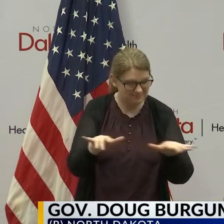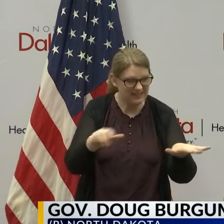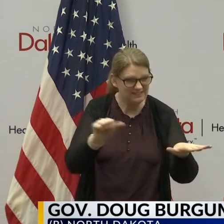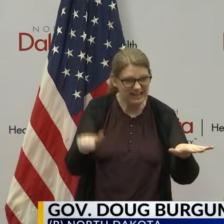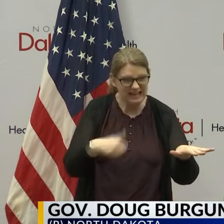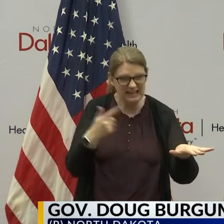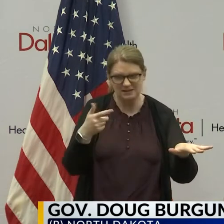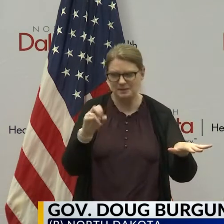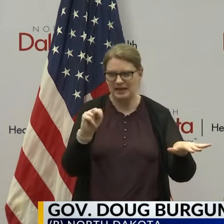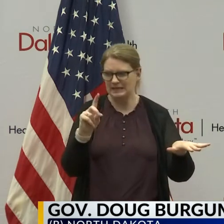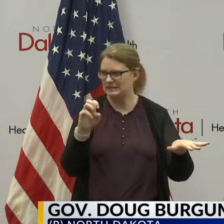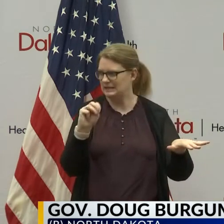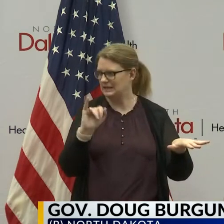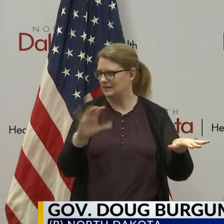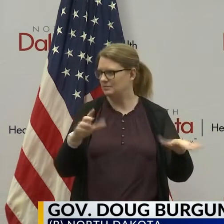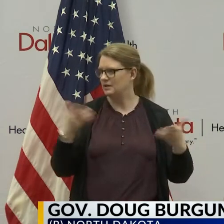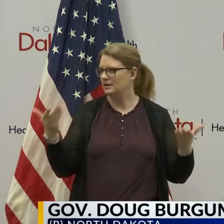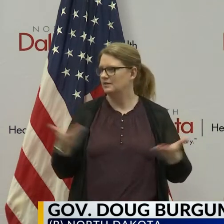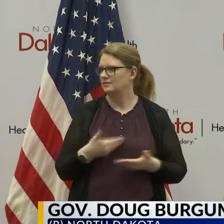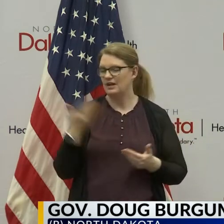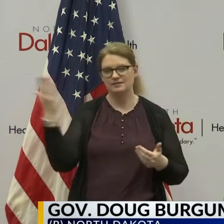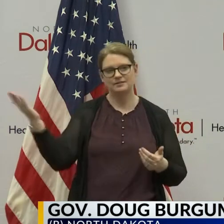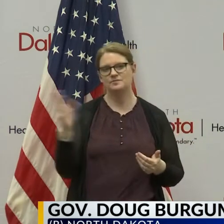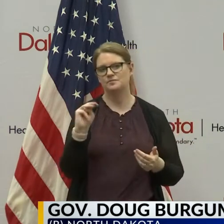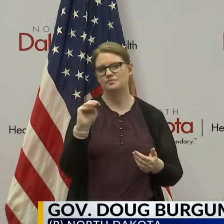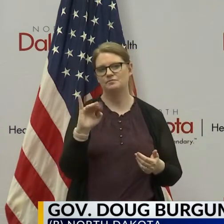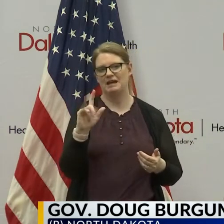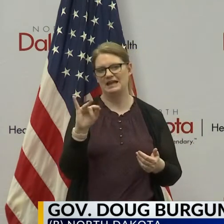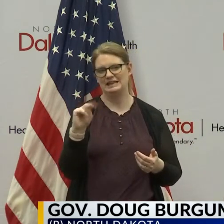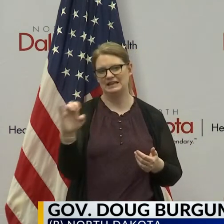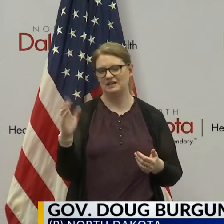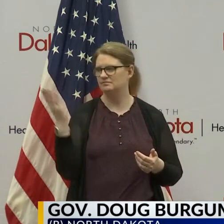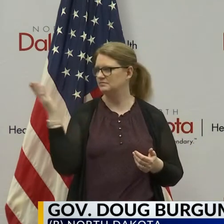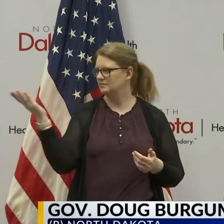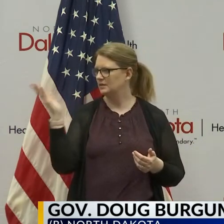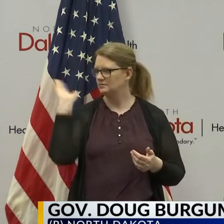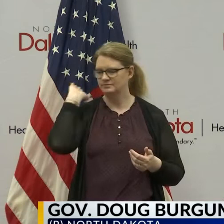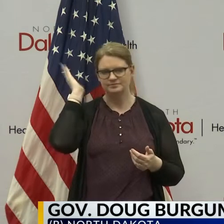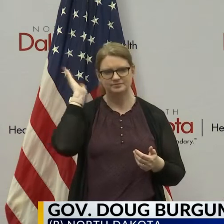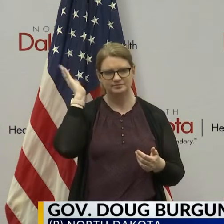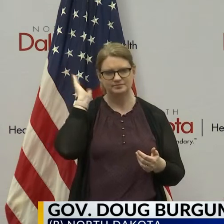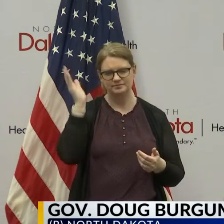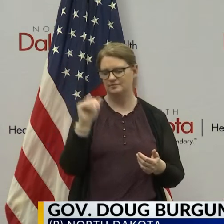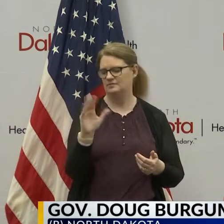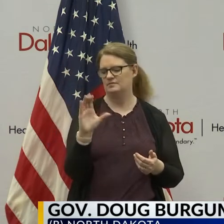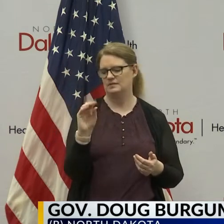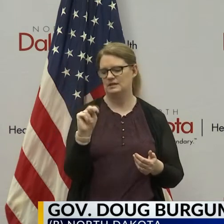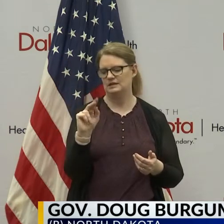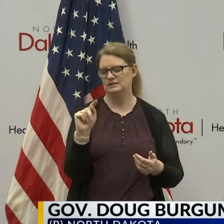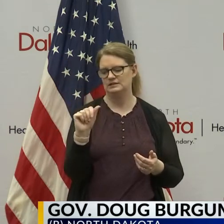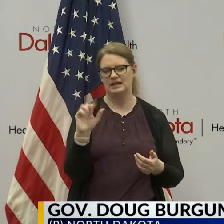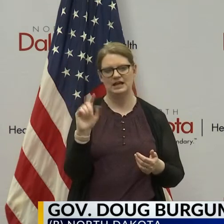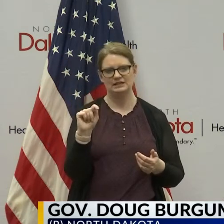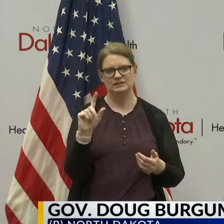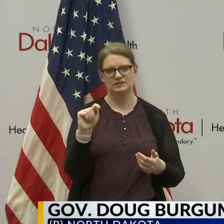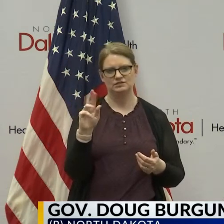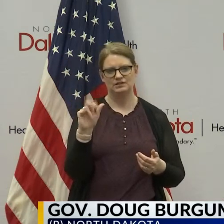ABOUT IT AT ONE PRIOR CONFERENCE BUT TO MAKE SURE EVERYBODY UNDERSTANDS EXACTLY WHAT THAT MEANS AND HOW IMPORTANT THAT IS AND HOW VITAL IT IS TO ANY WORK TO STOP THE